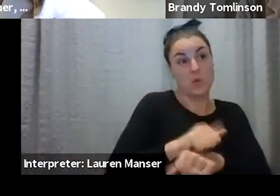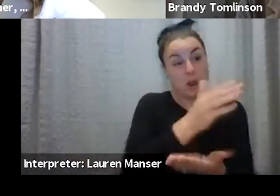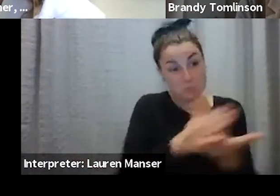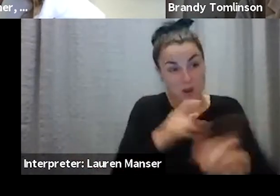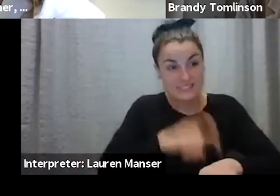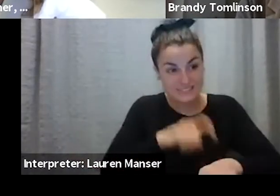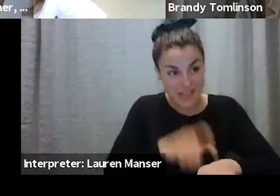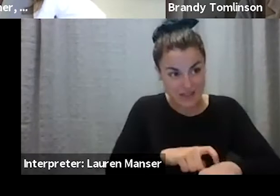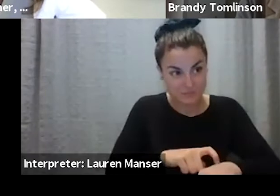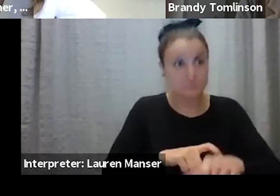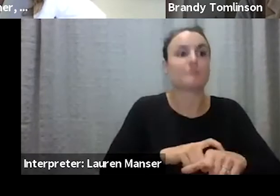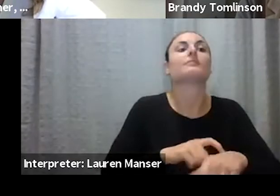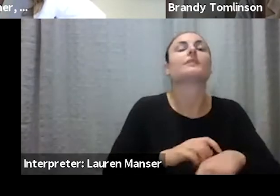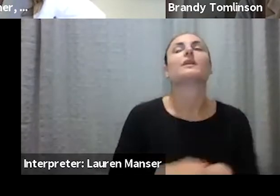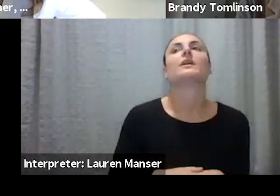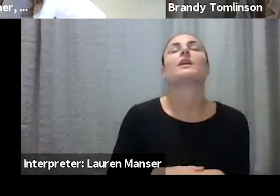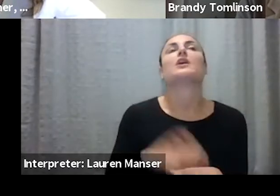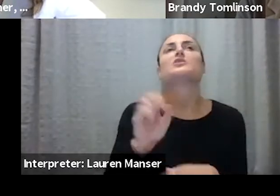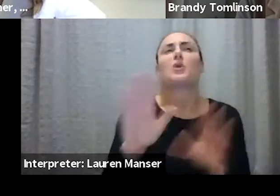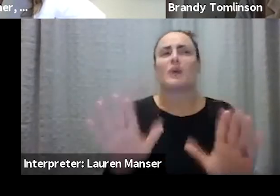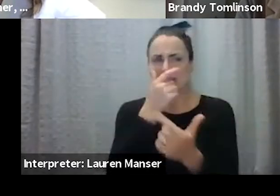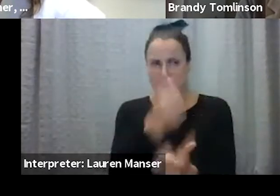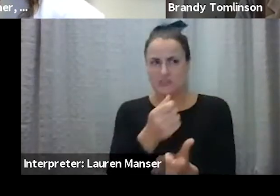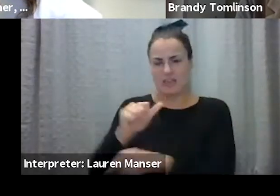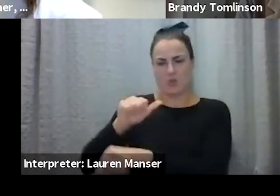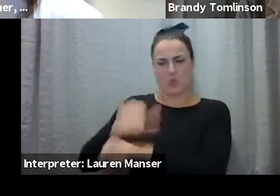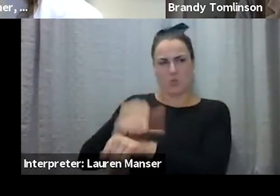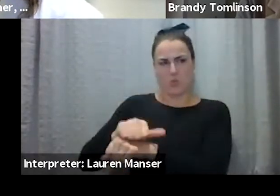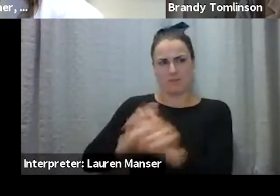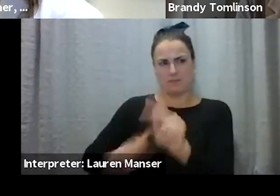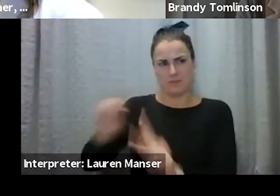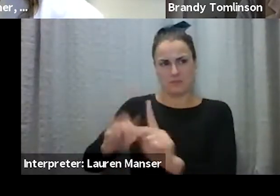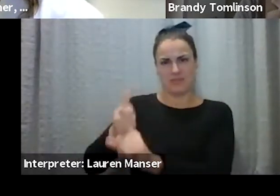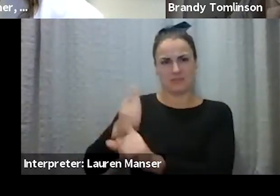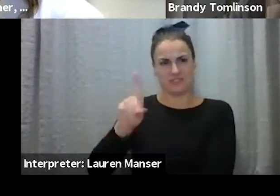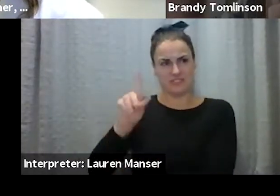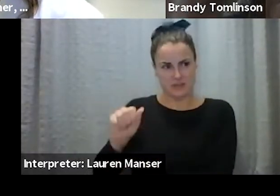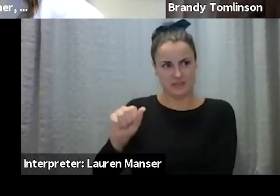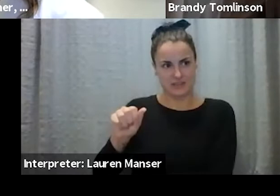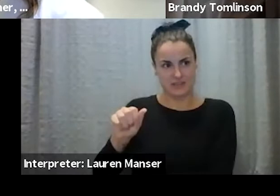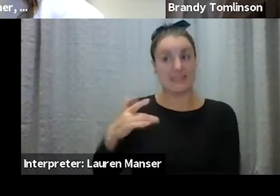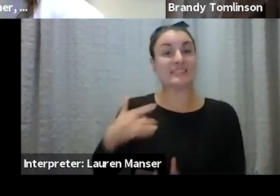Interestingly enough, employed people with a disability were more likely to be self-employed